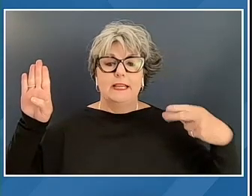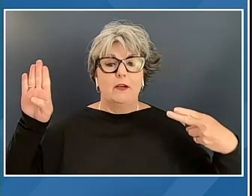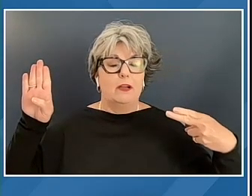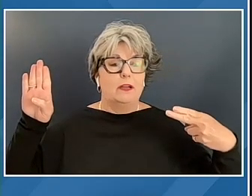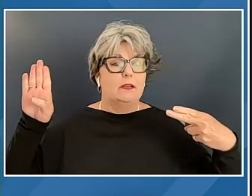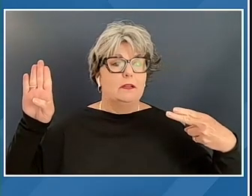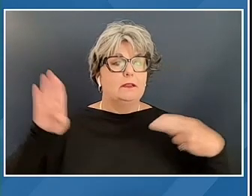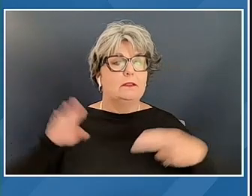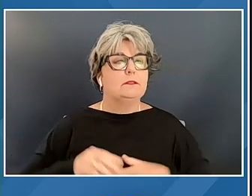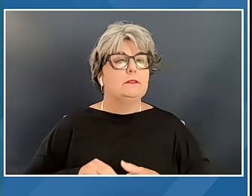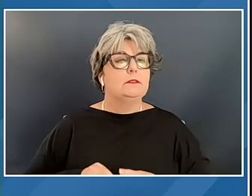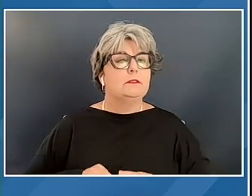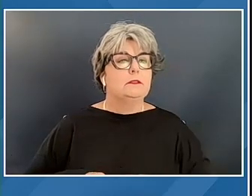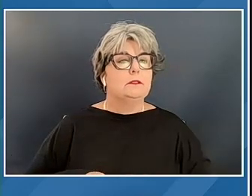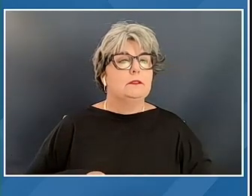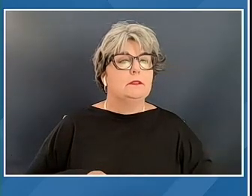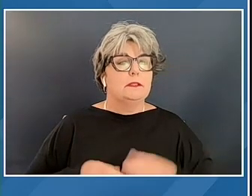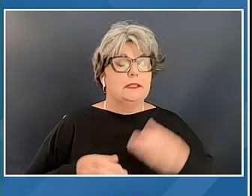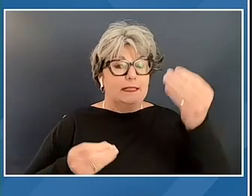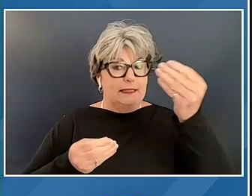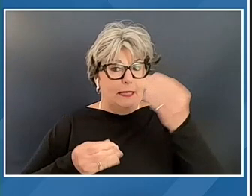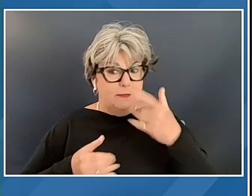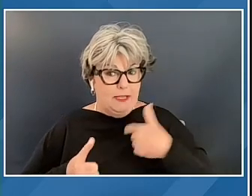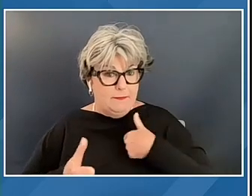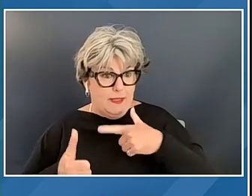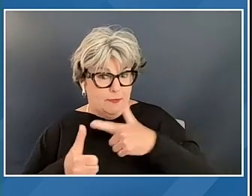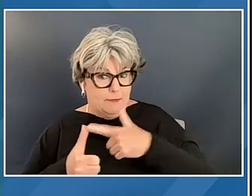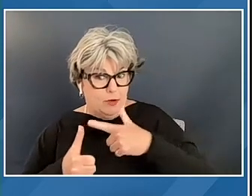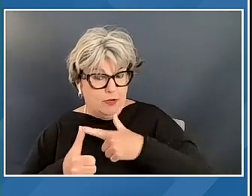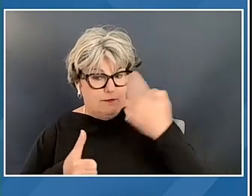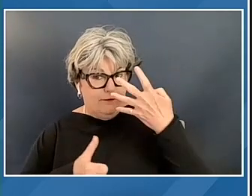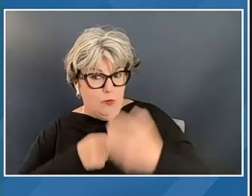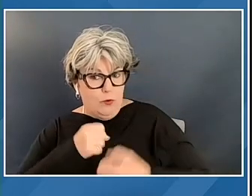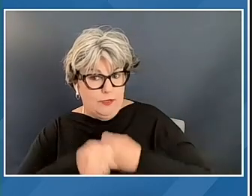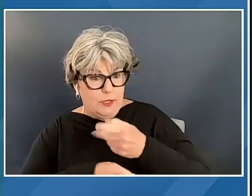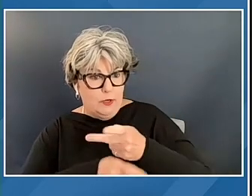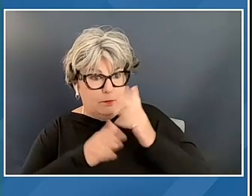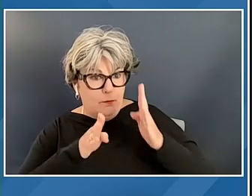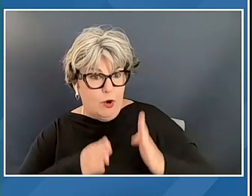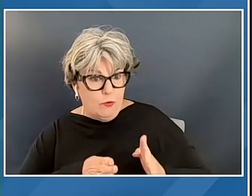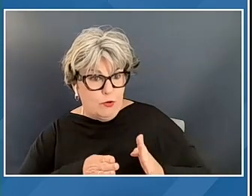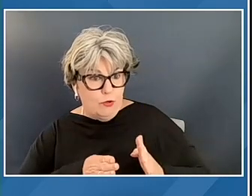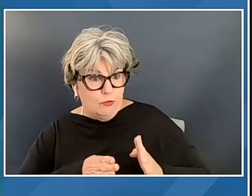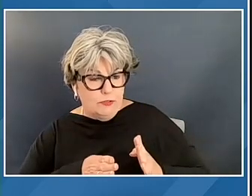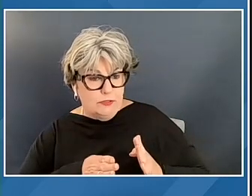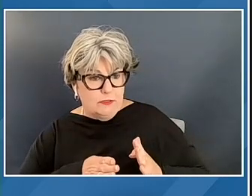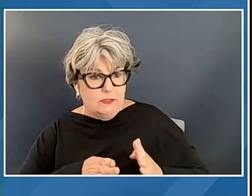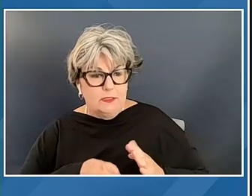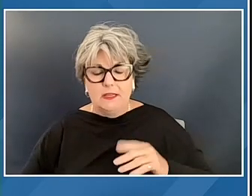Can you just let me know if am the primary right now for four-year borrowers? I don't see Sherrie back yet, so.